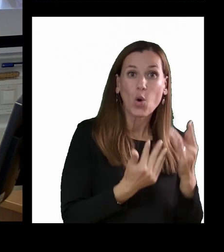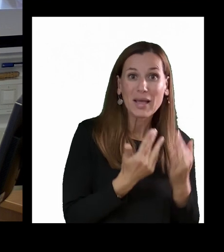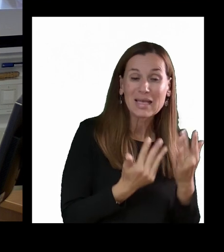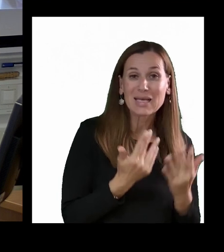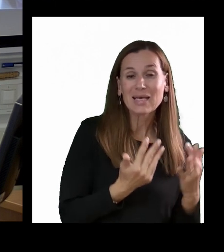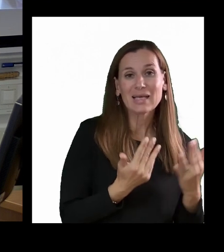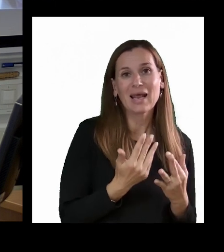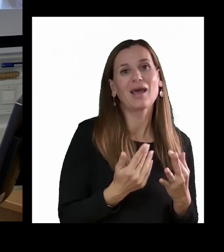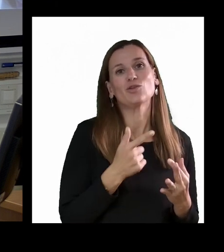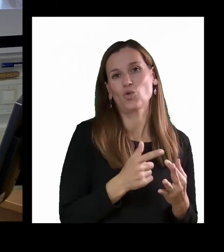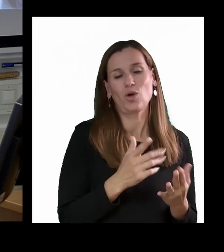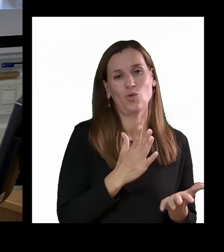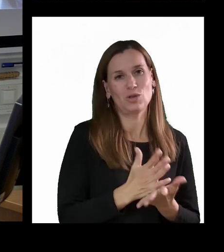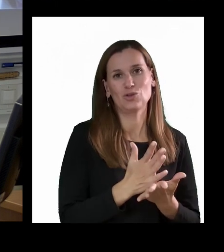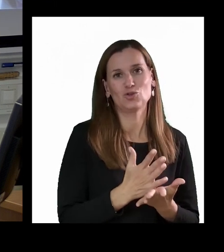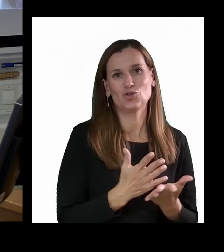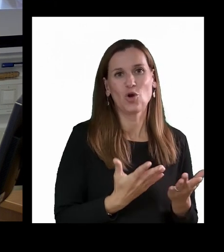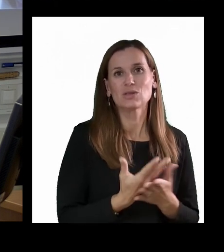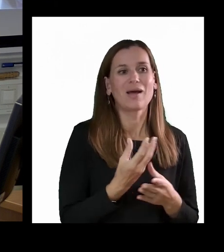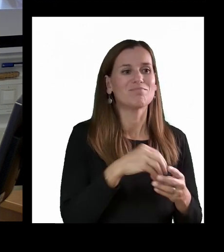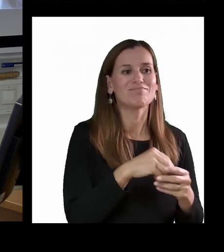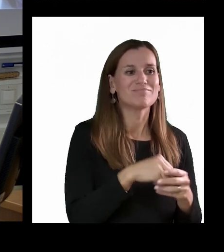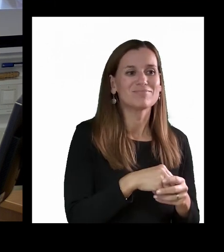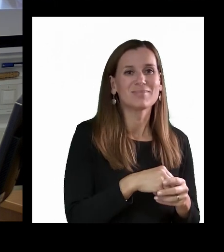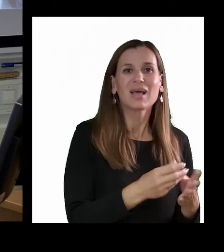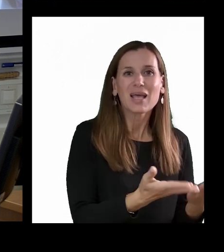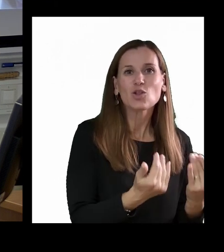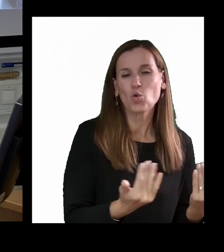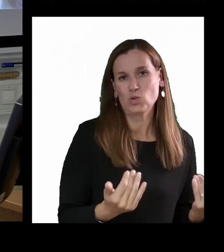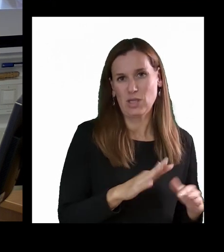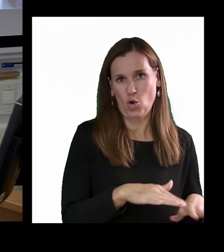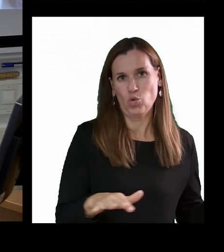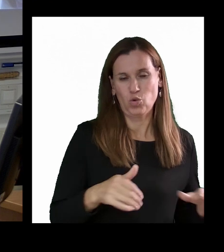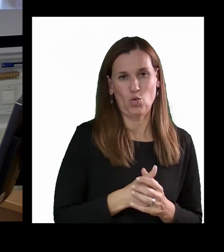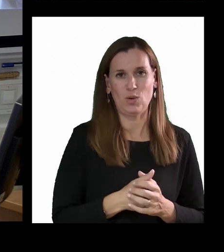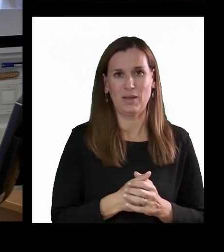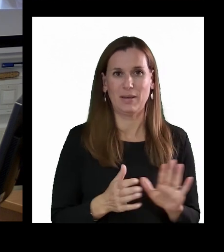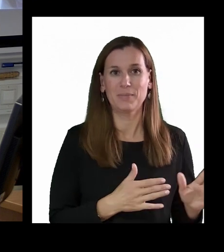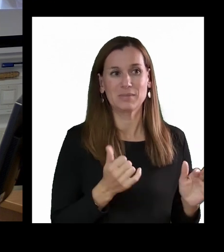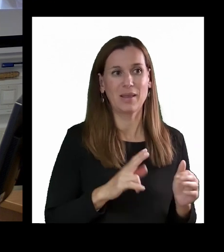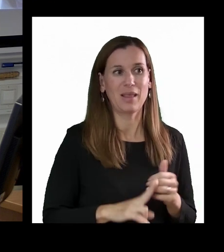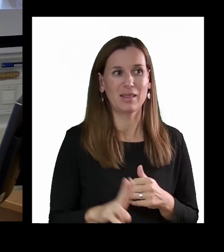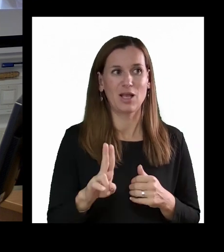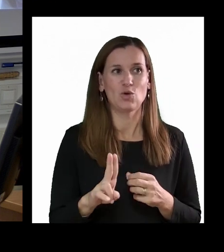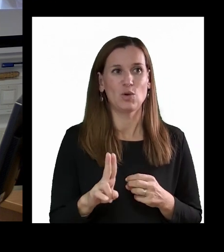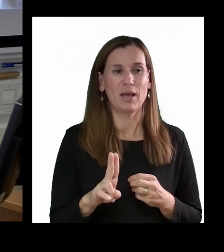higher education institutes as well. So I thank you and we continue with the next good